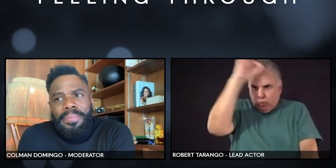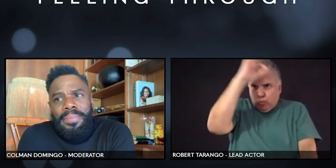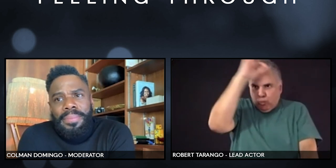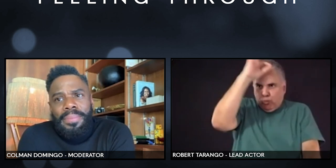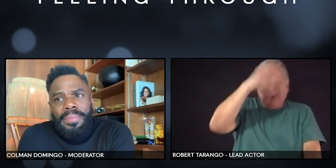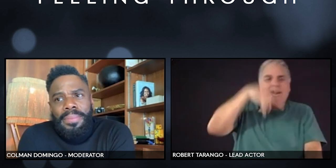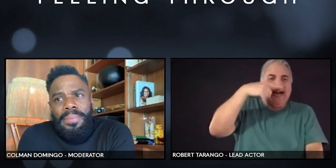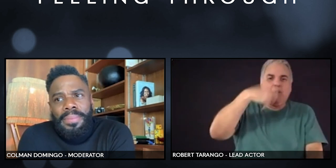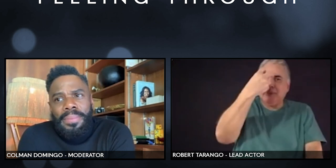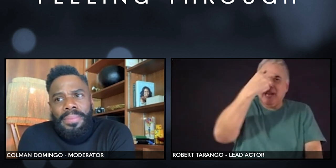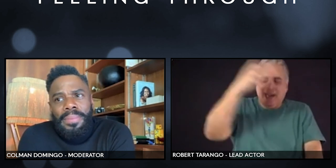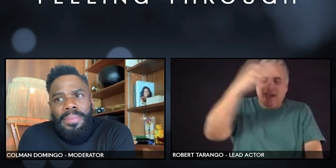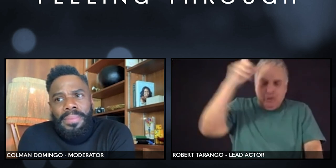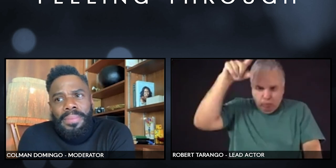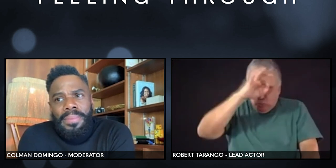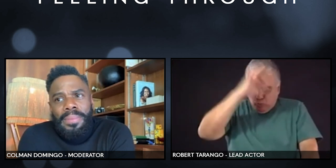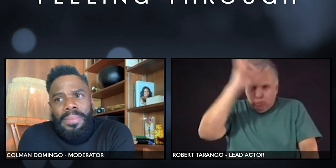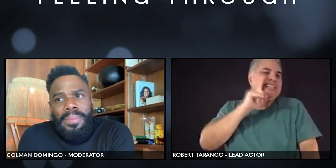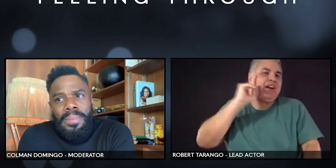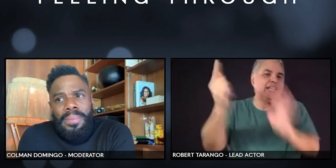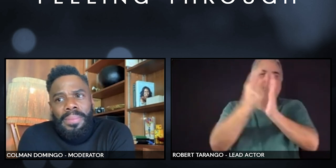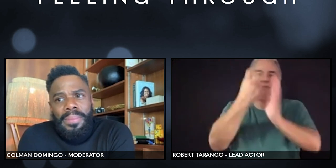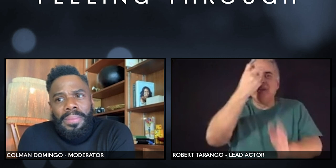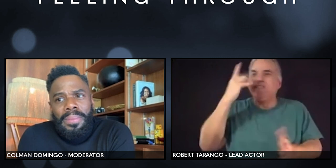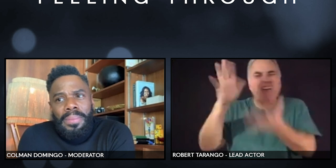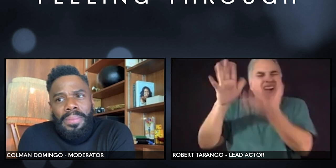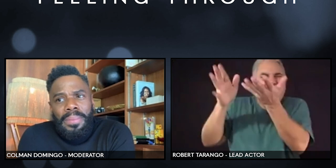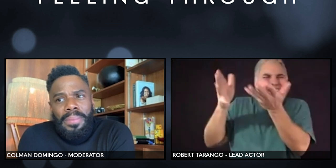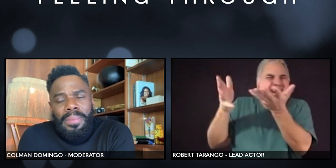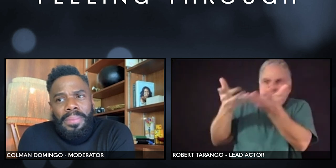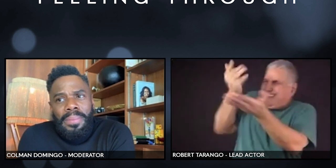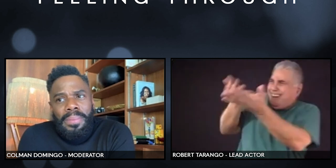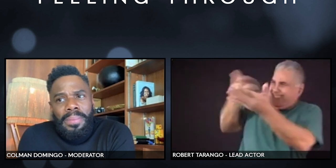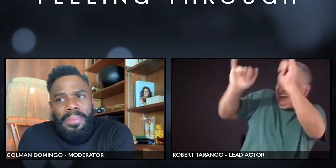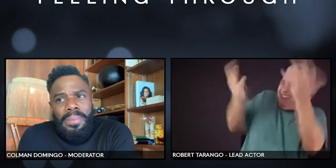don't know anything about me, my community, or who I am, and have never